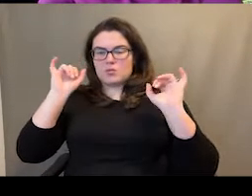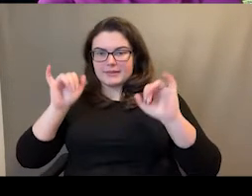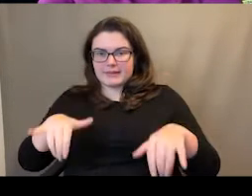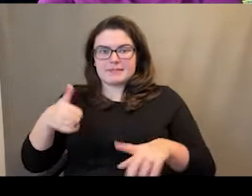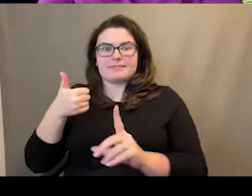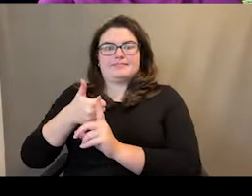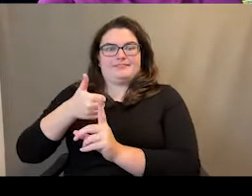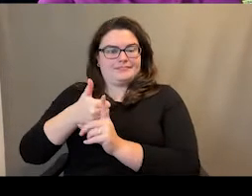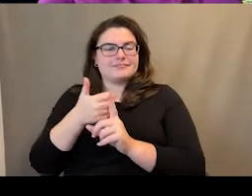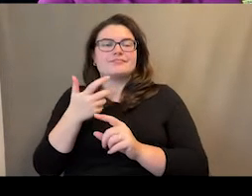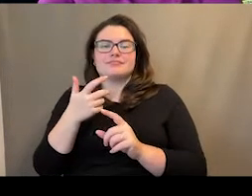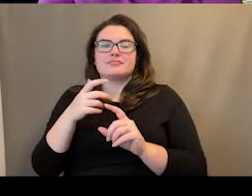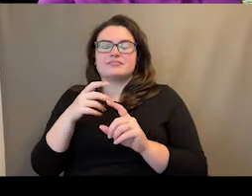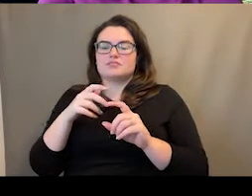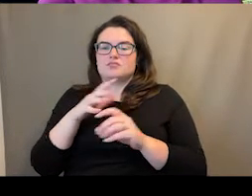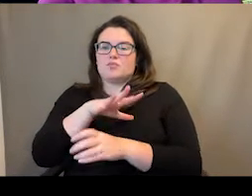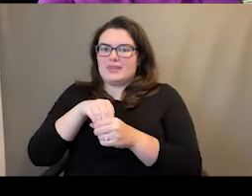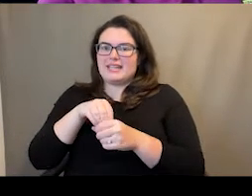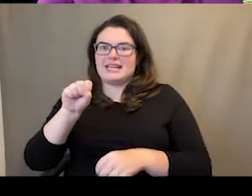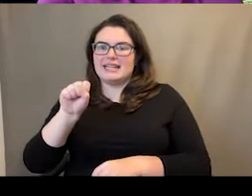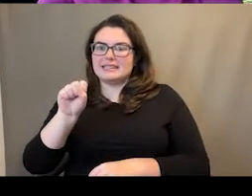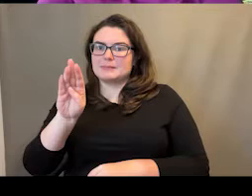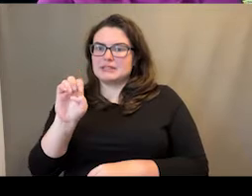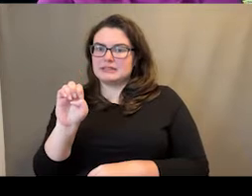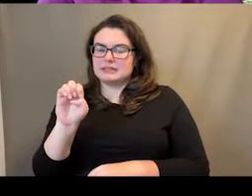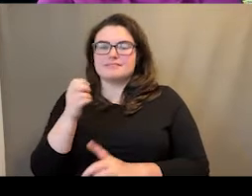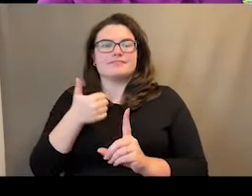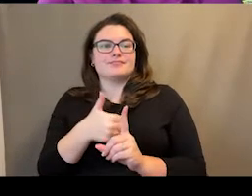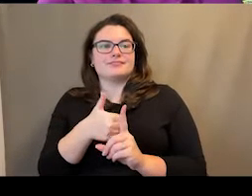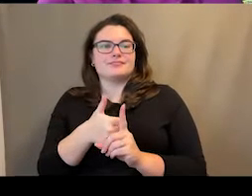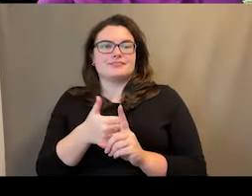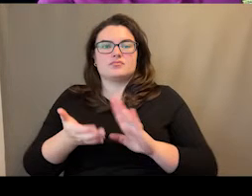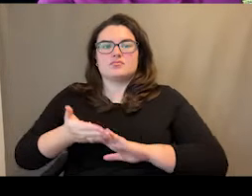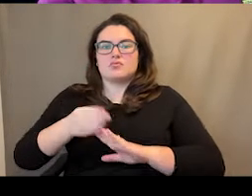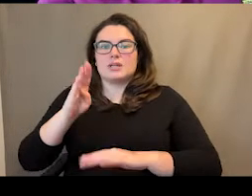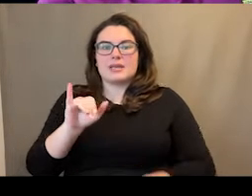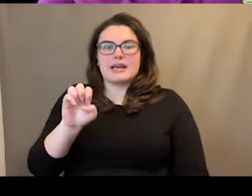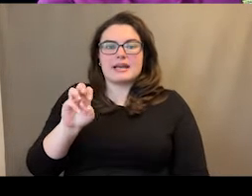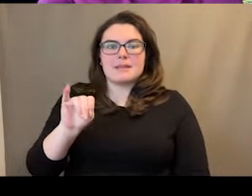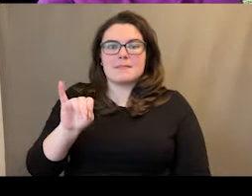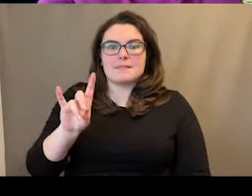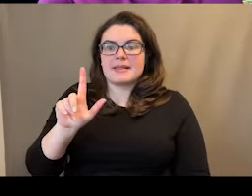is a division within SBE. It is run by Emilda Rivers, who's the Division Director,